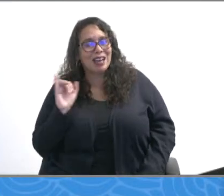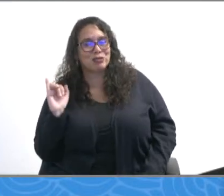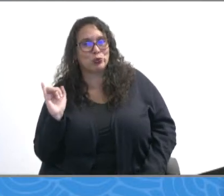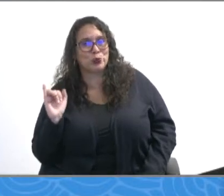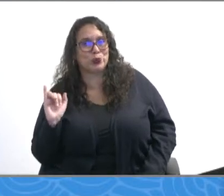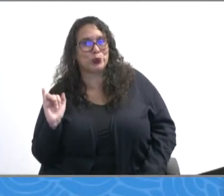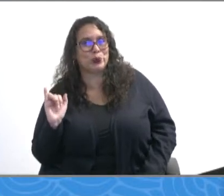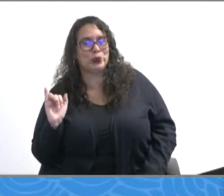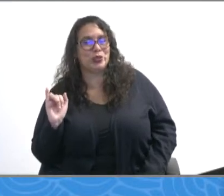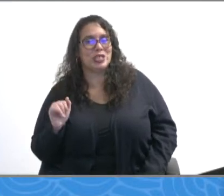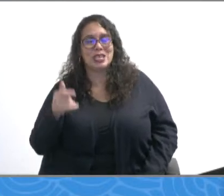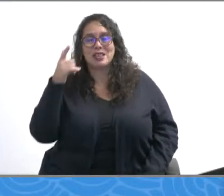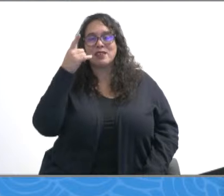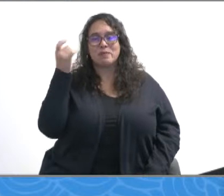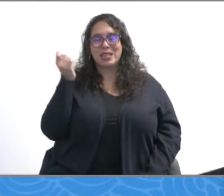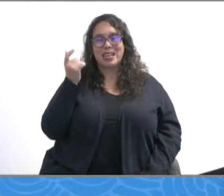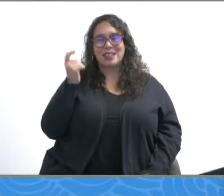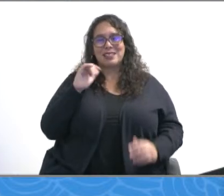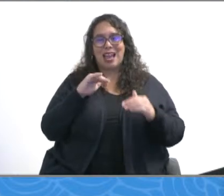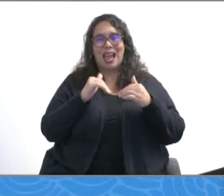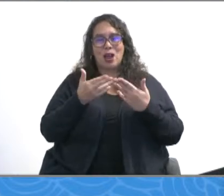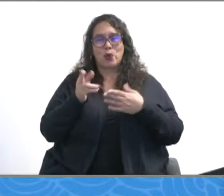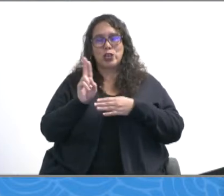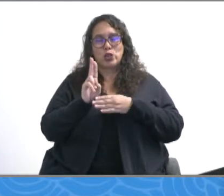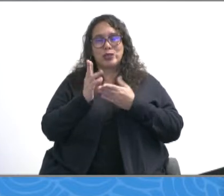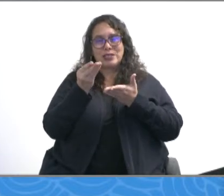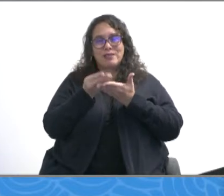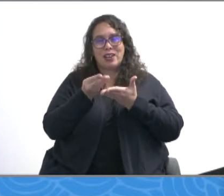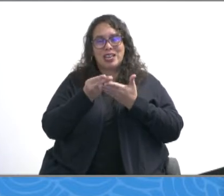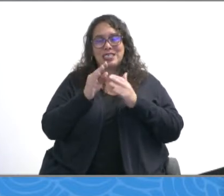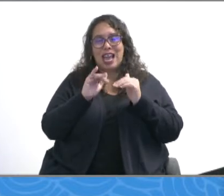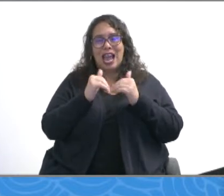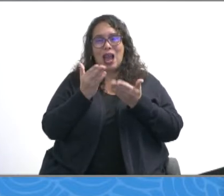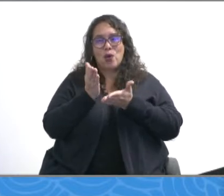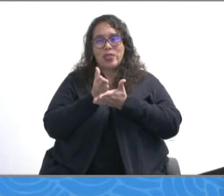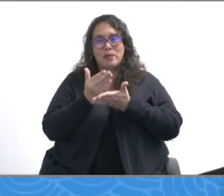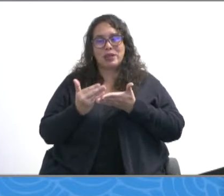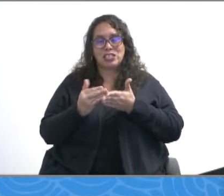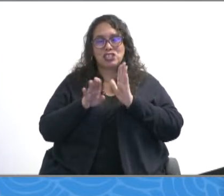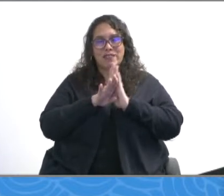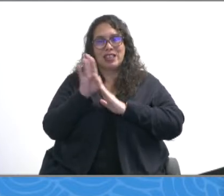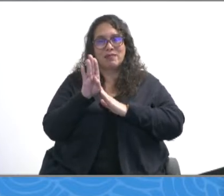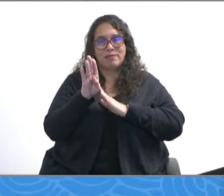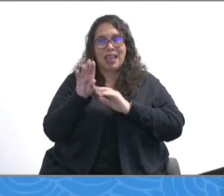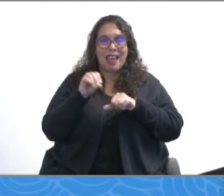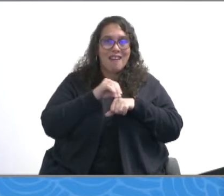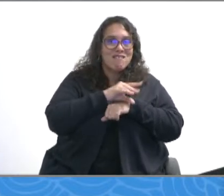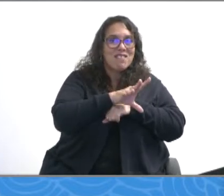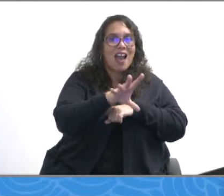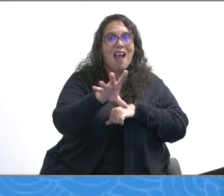because how we use our funds, how the budget is developed, affects everyone in our LBUSD community.